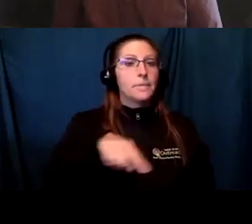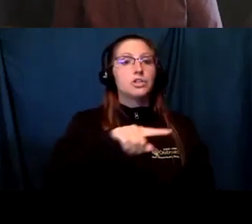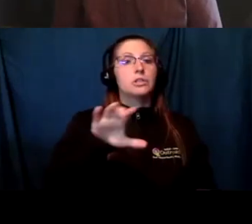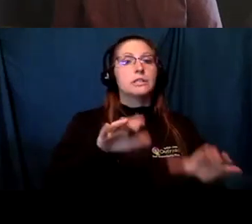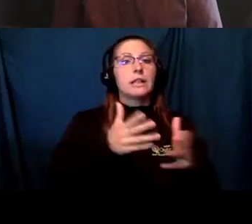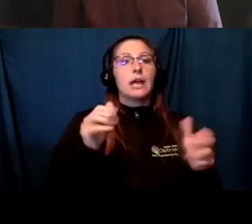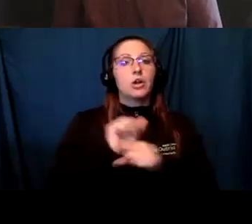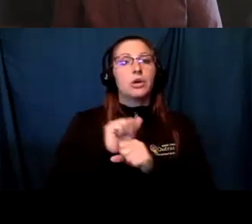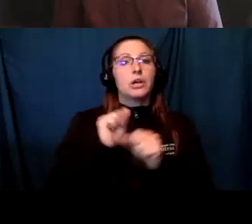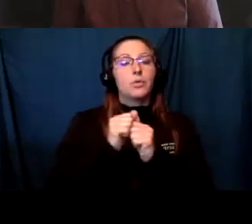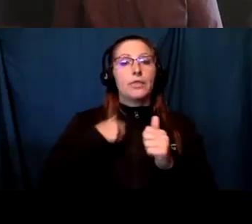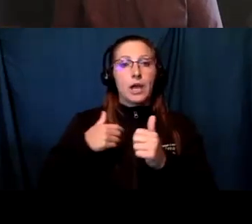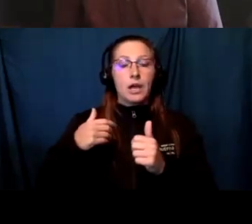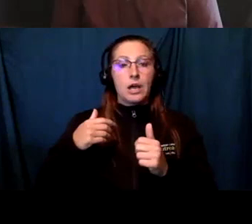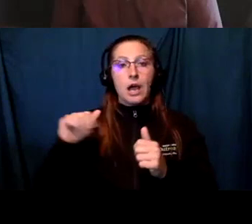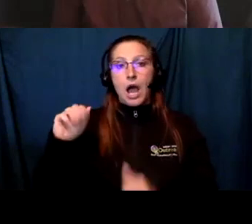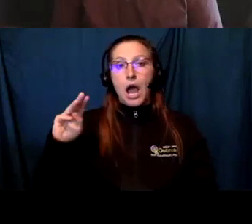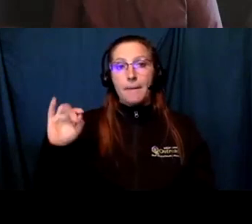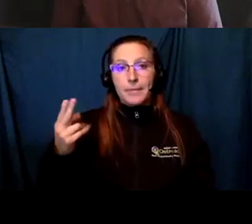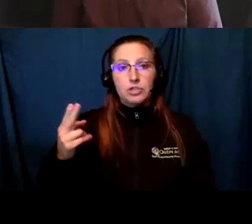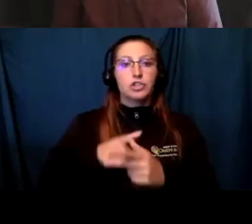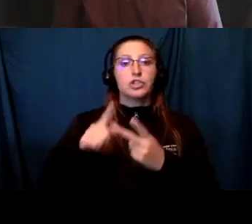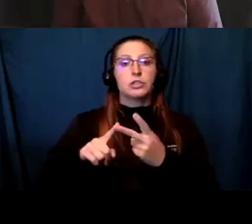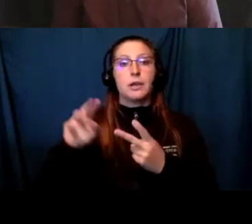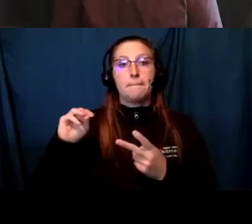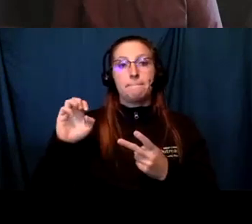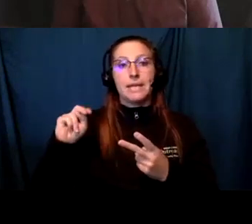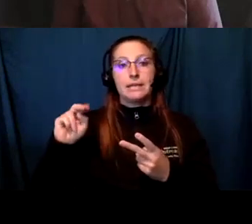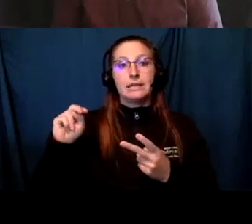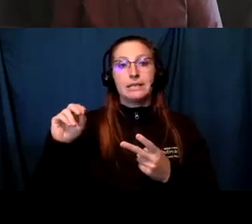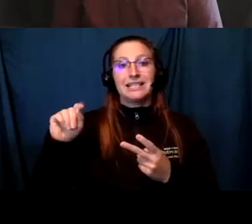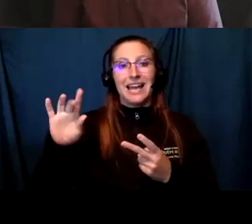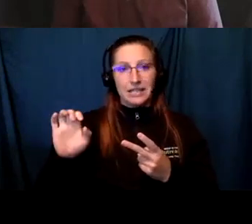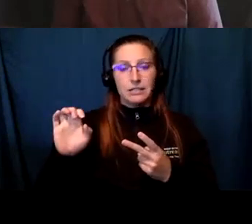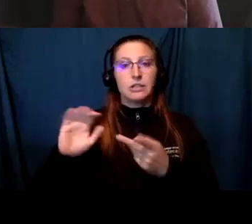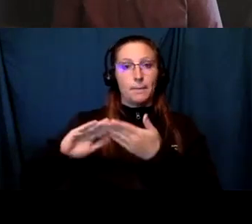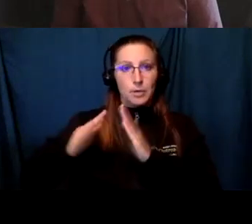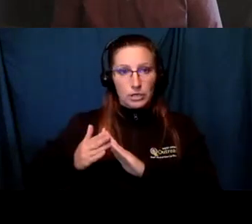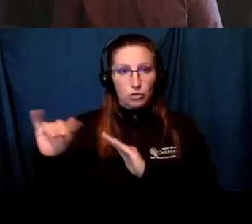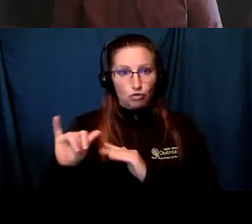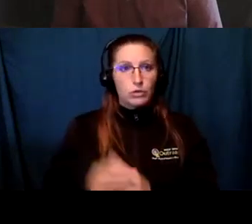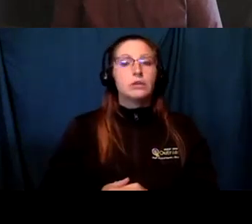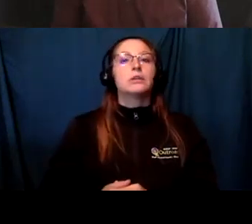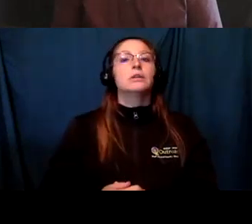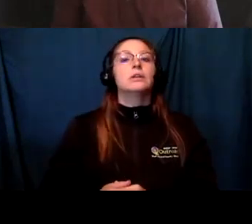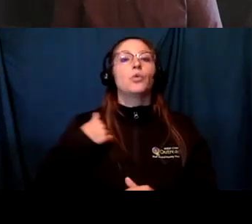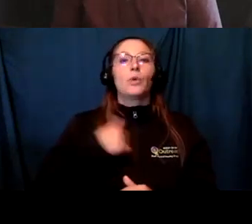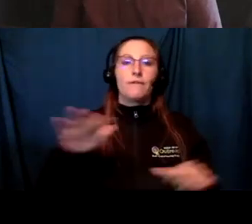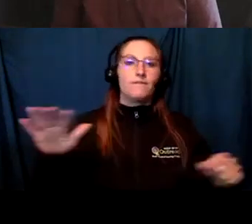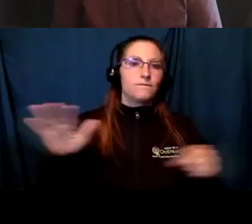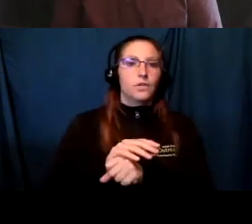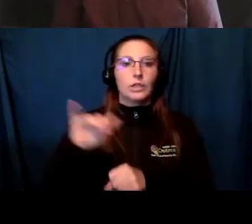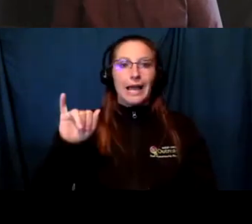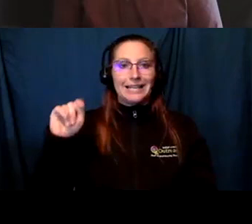and Mennonite communities as well. And then we have a whole sort of IT team behind us as well. So